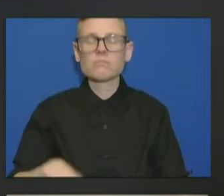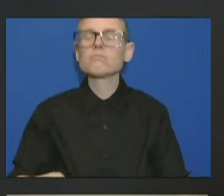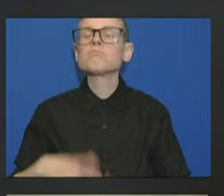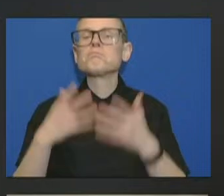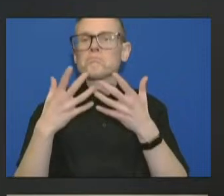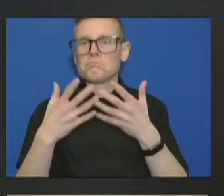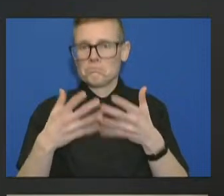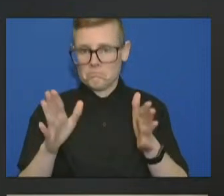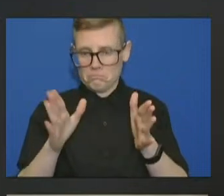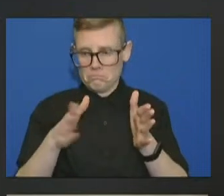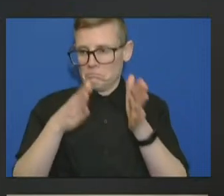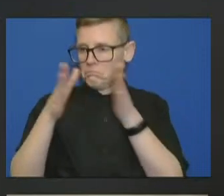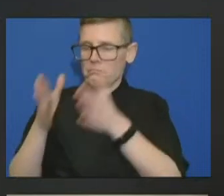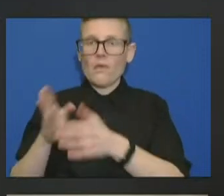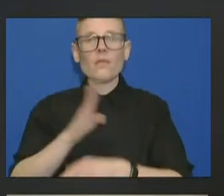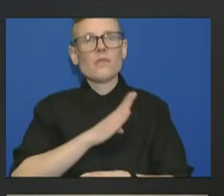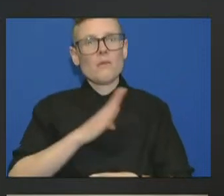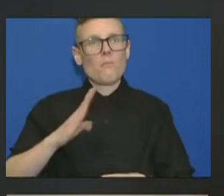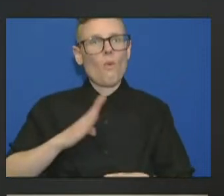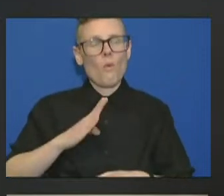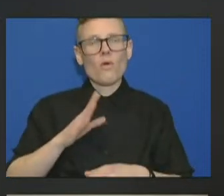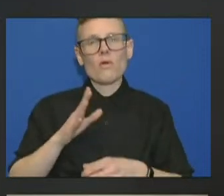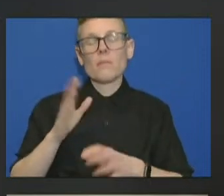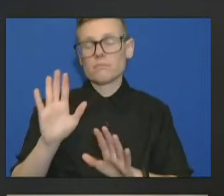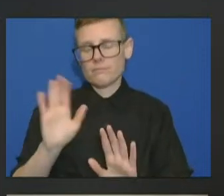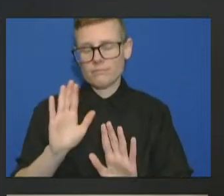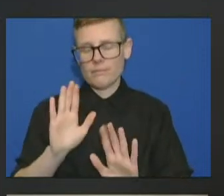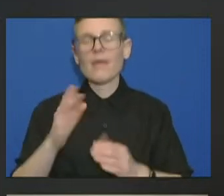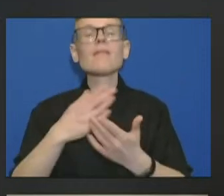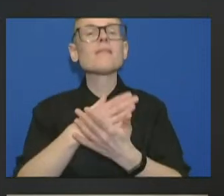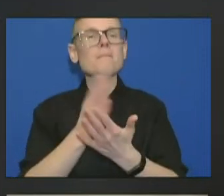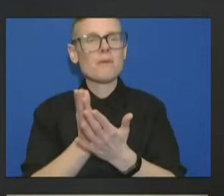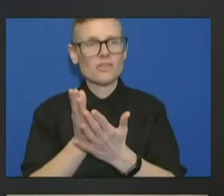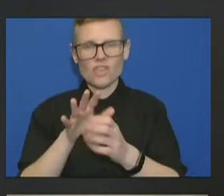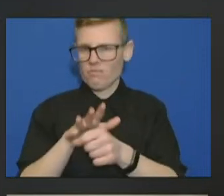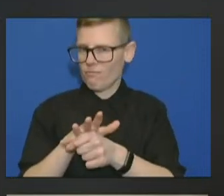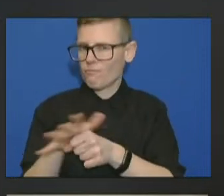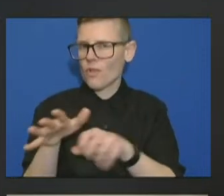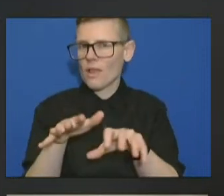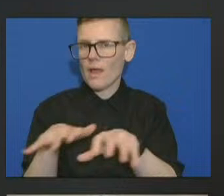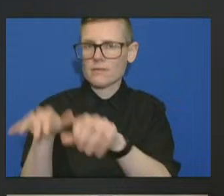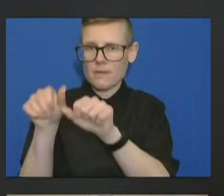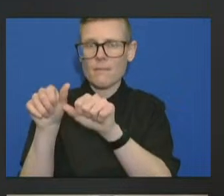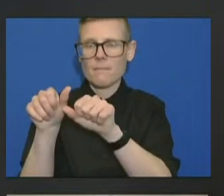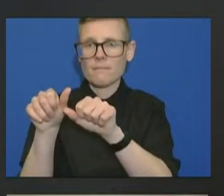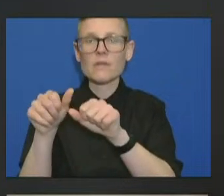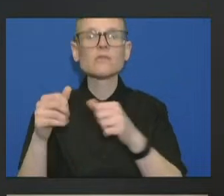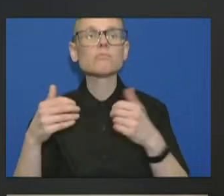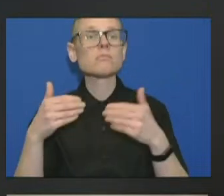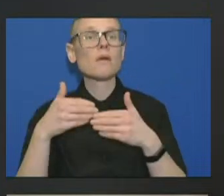happen by March 1st. After that's done, then the board gets